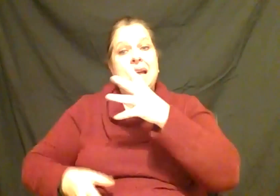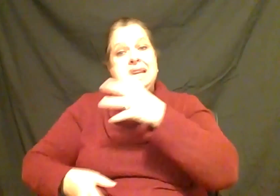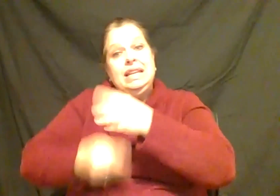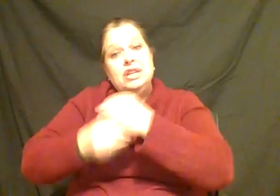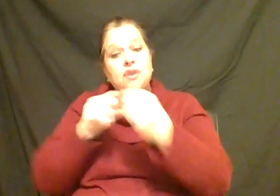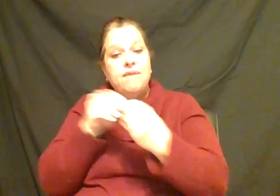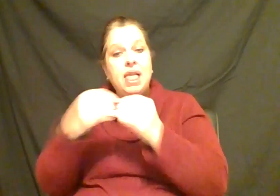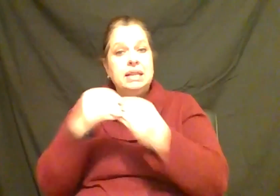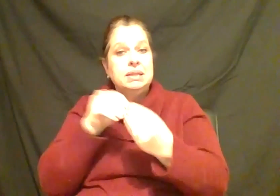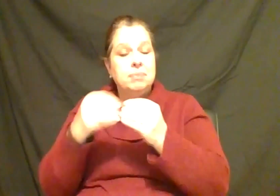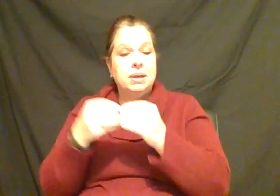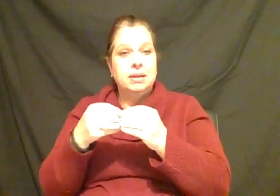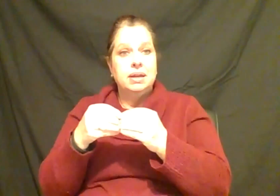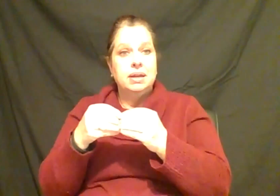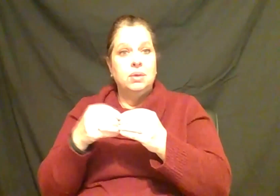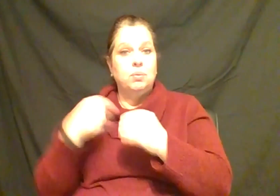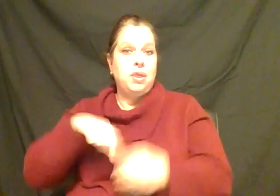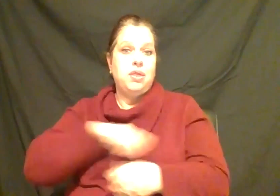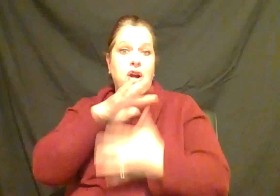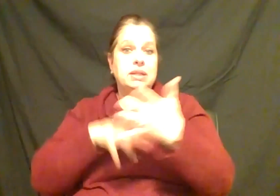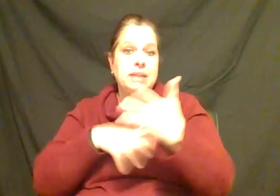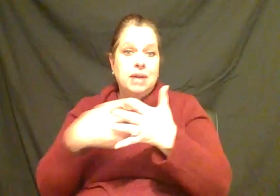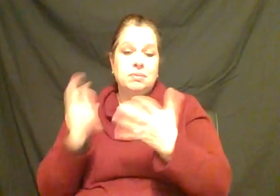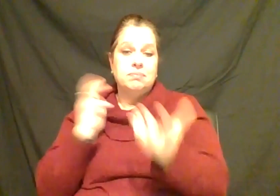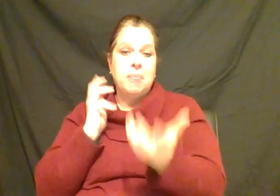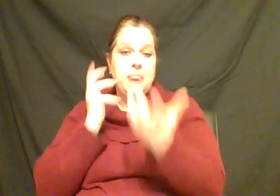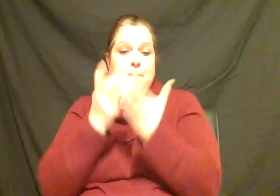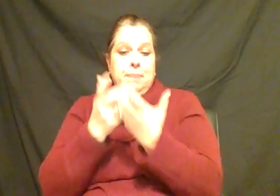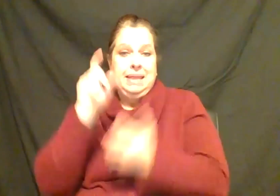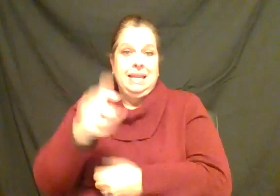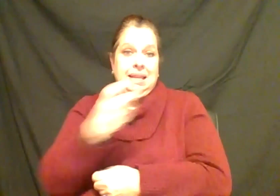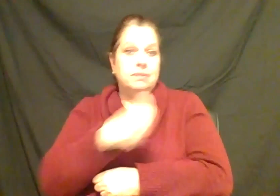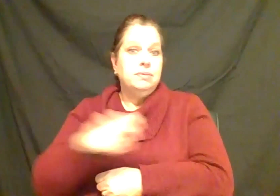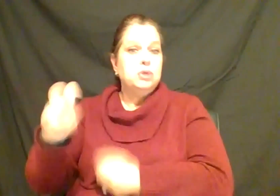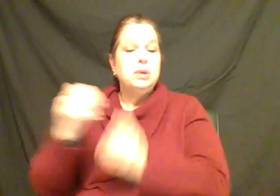current operating schedule to perhaps meet the needs of transfer students as they come to us with